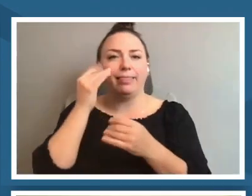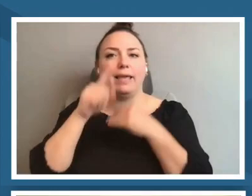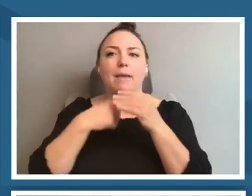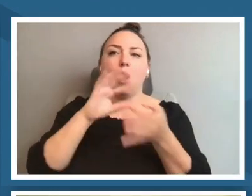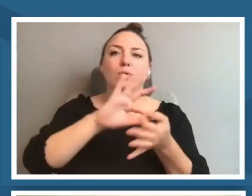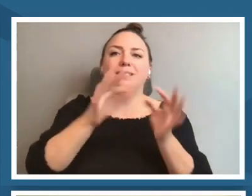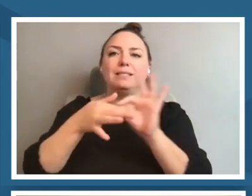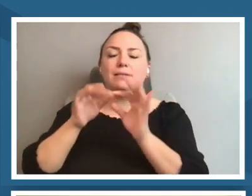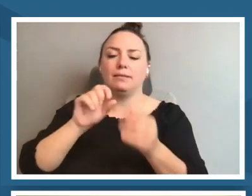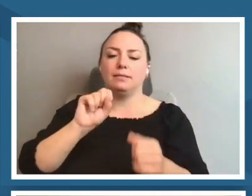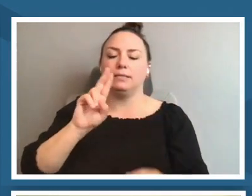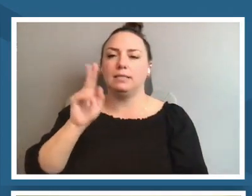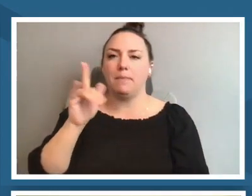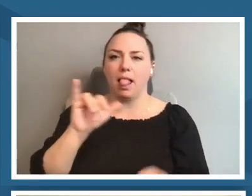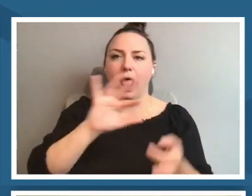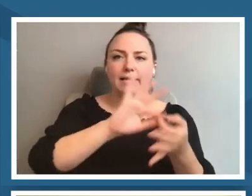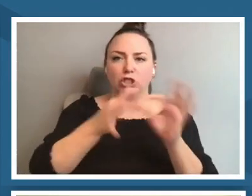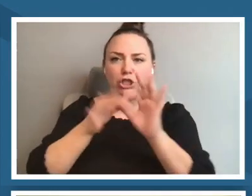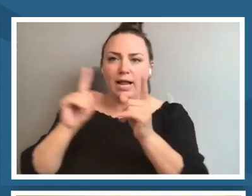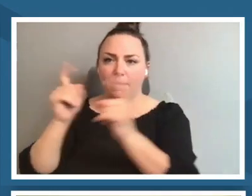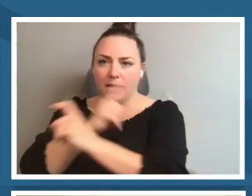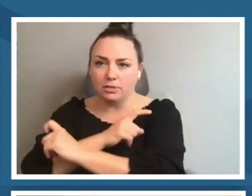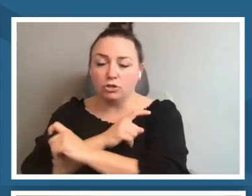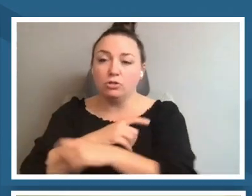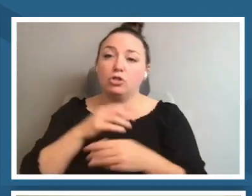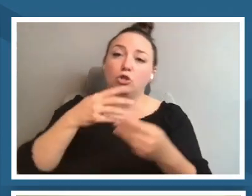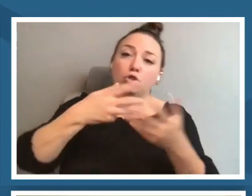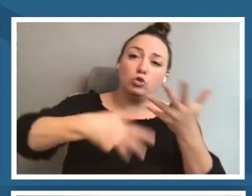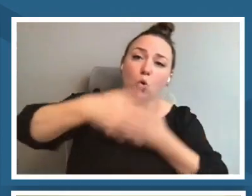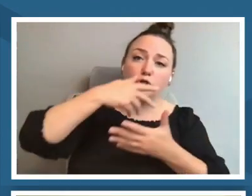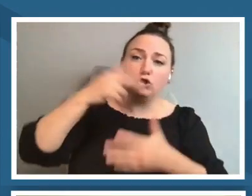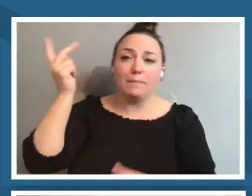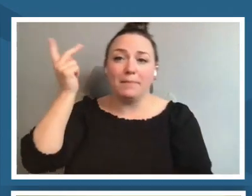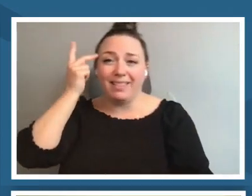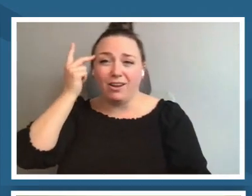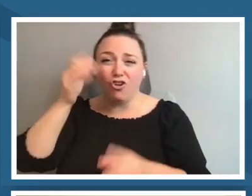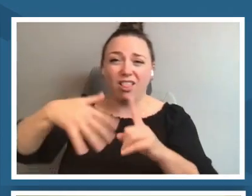social and political environmental